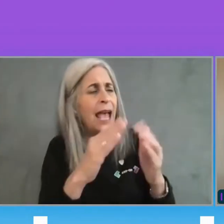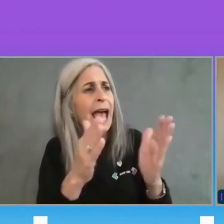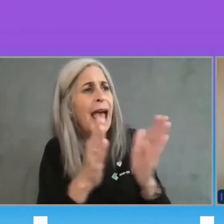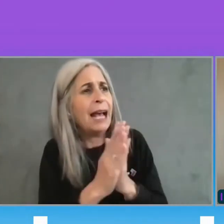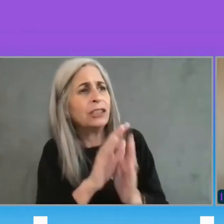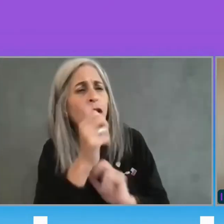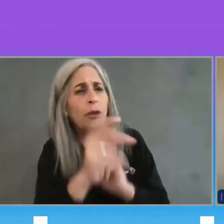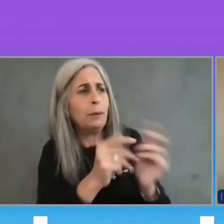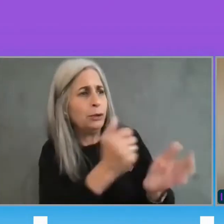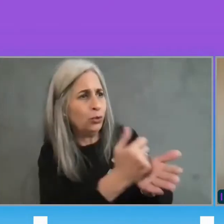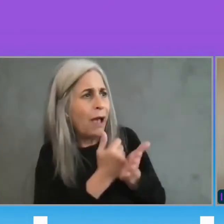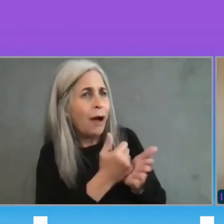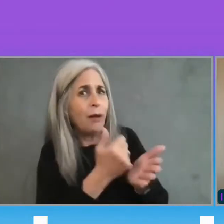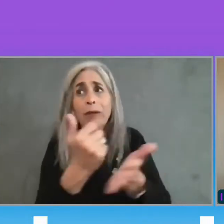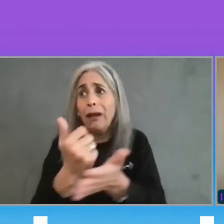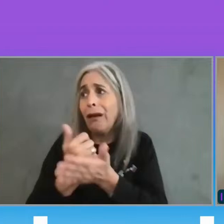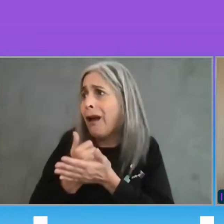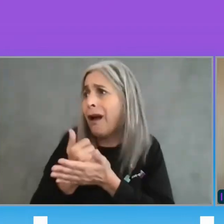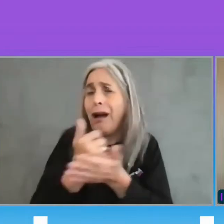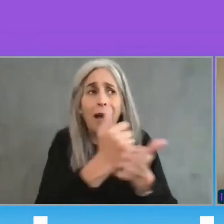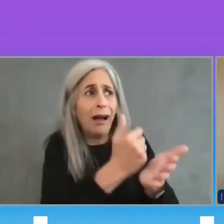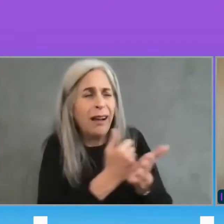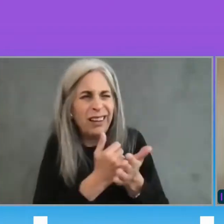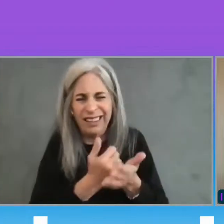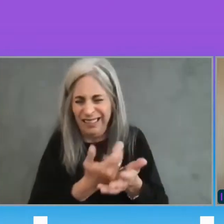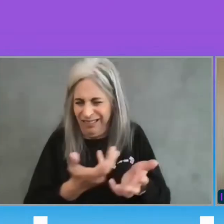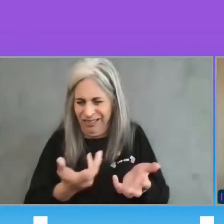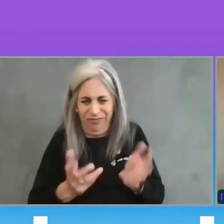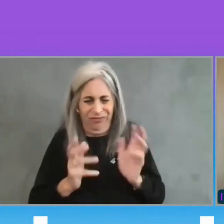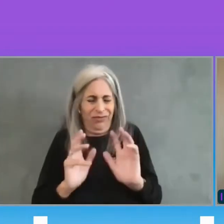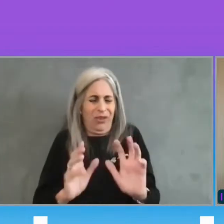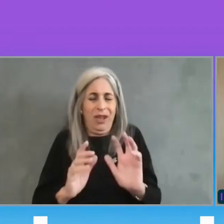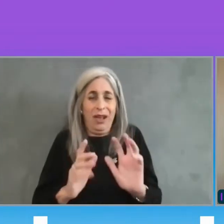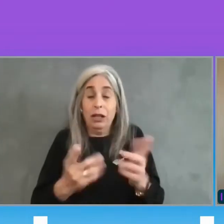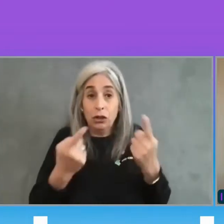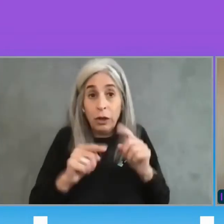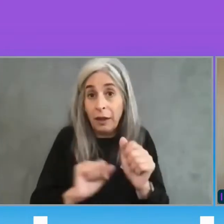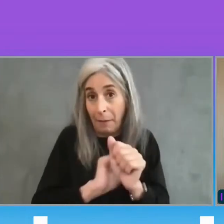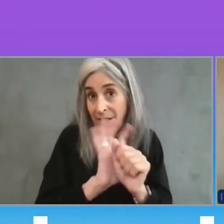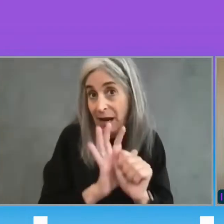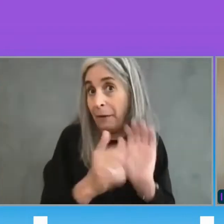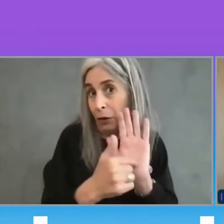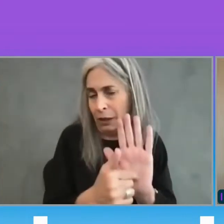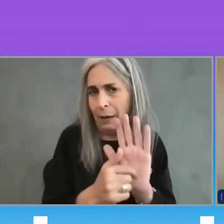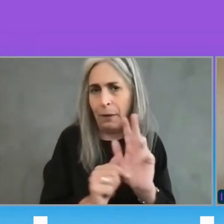do it for them. And people really don't appreciate, like